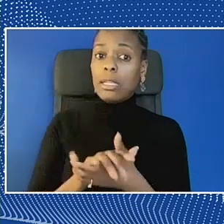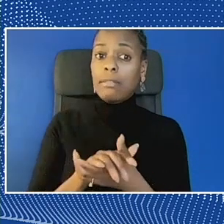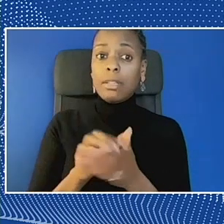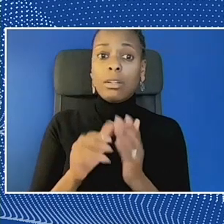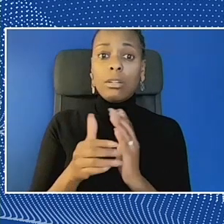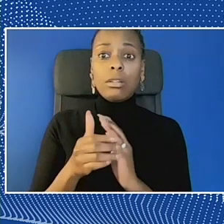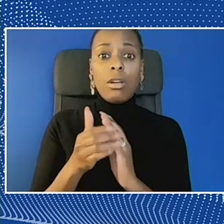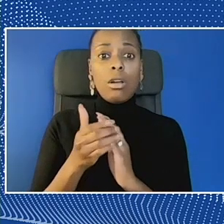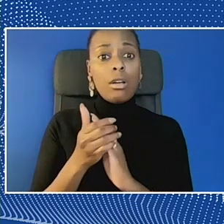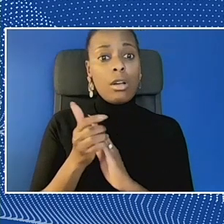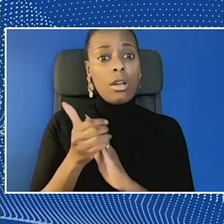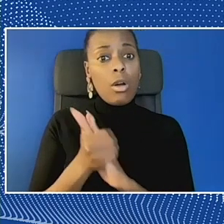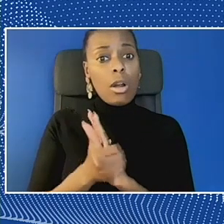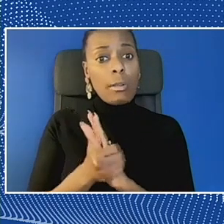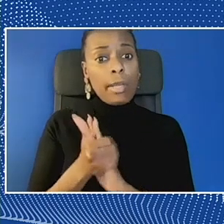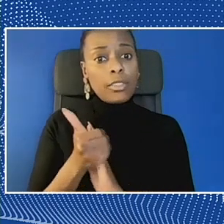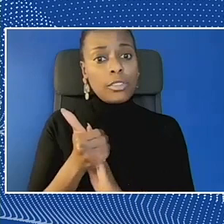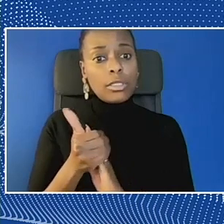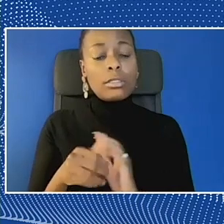going to fill something in the preamble